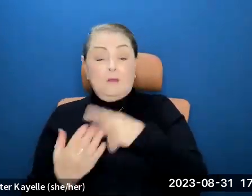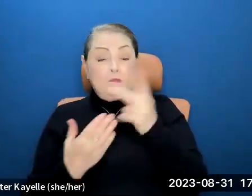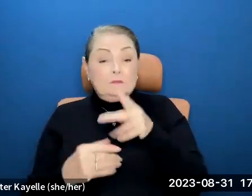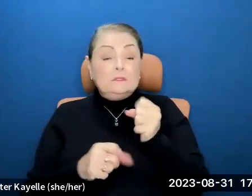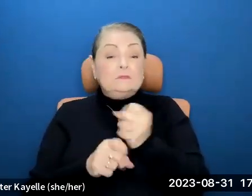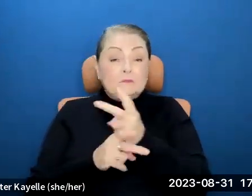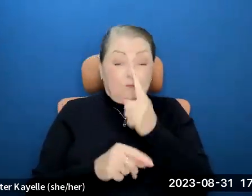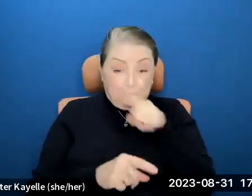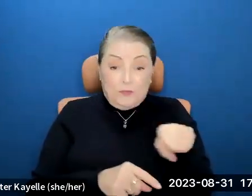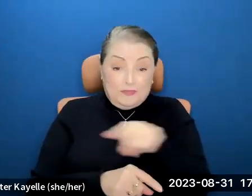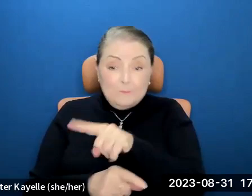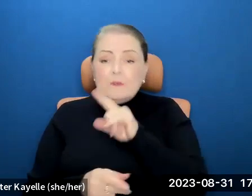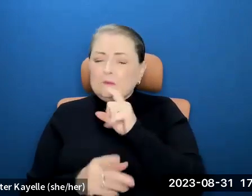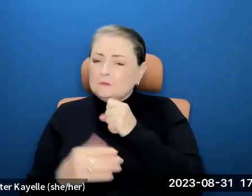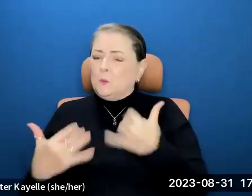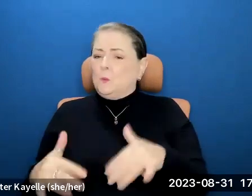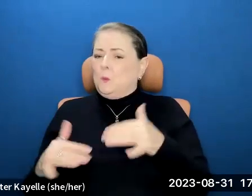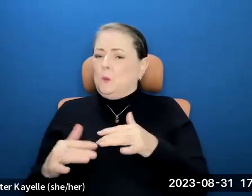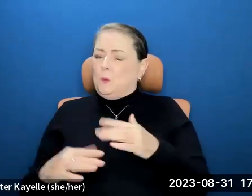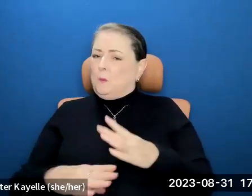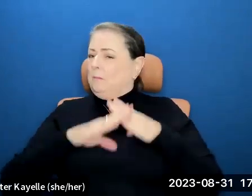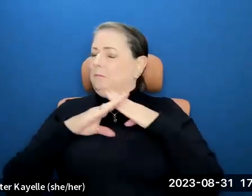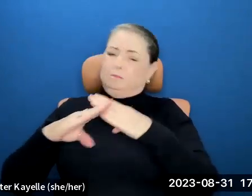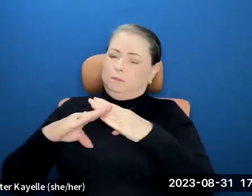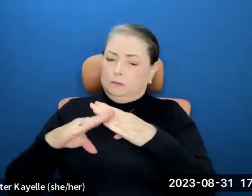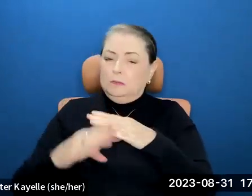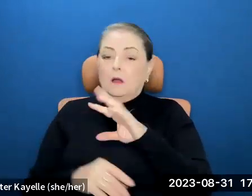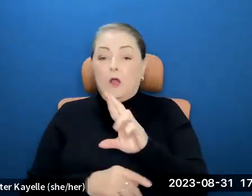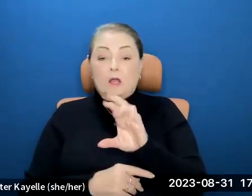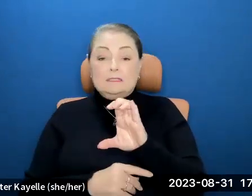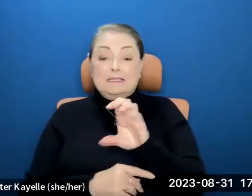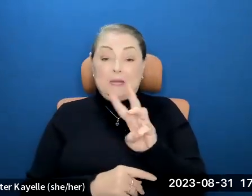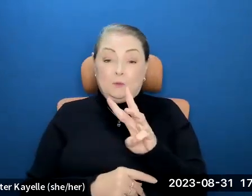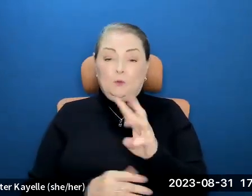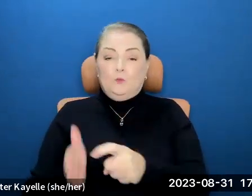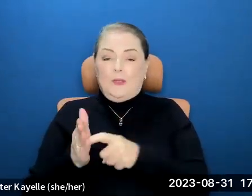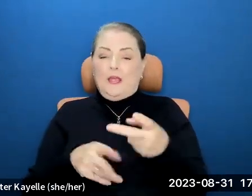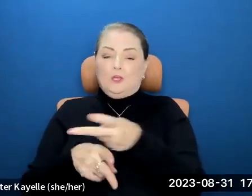family therapists was a significant barrier RCW requires a supervisor to have at least